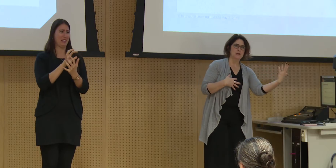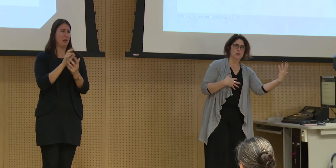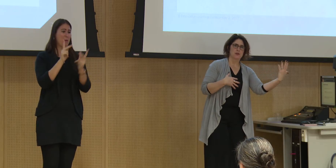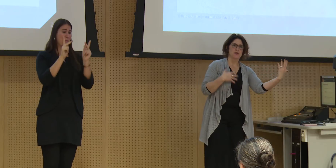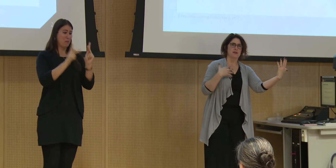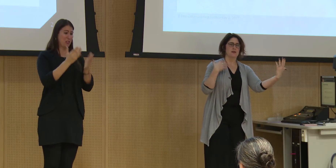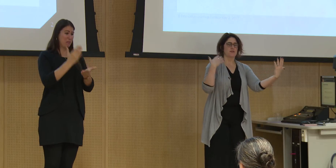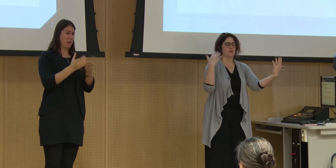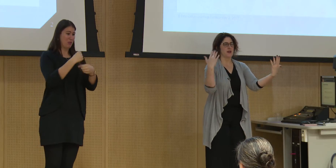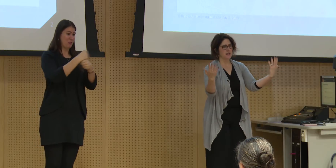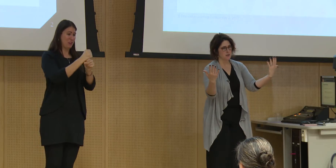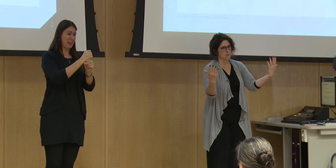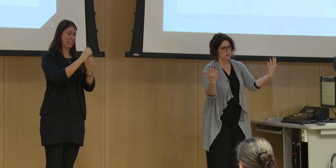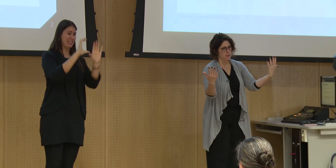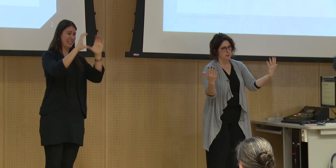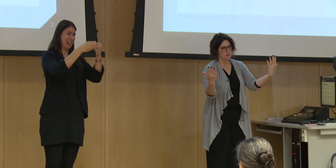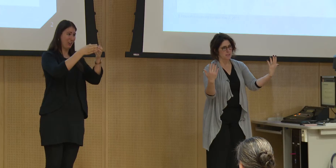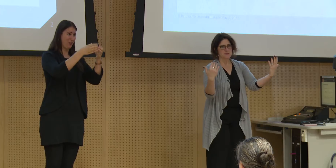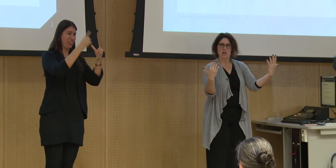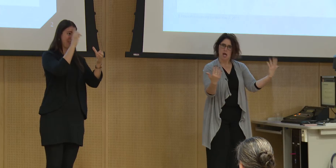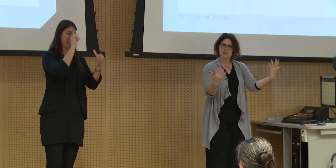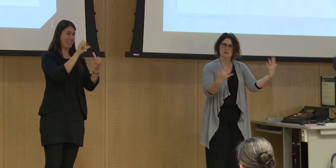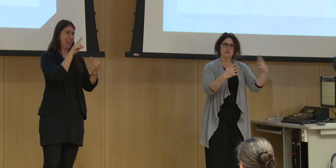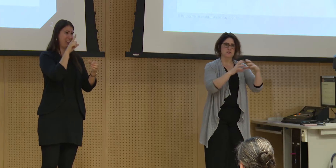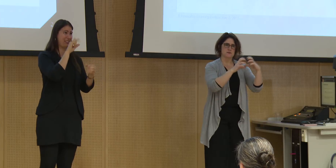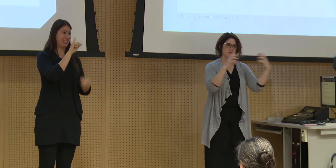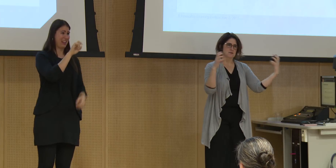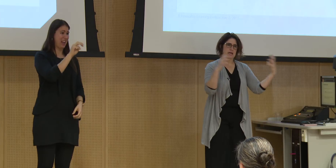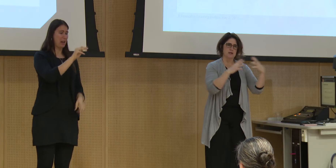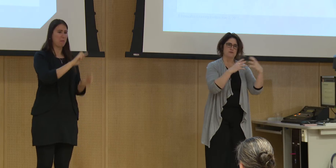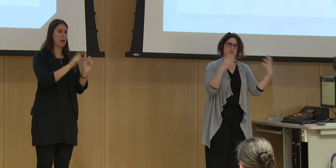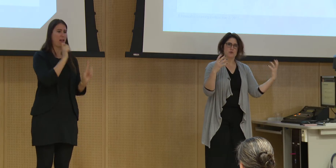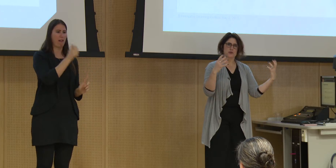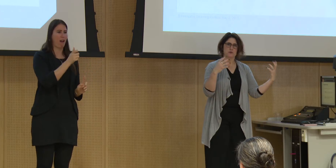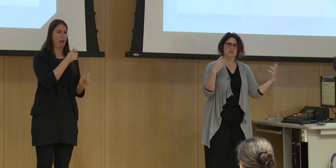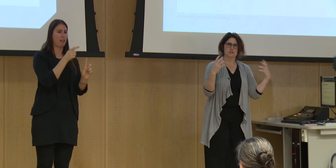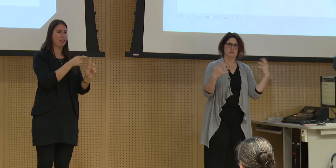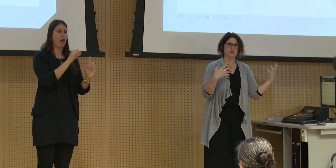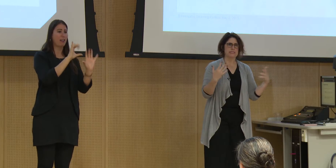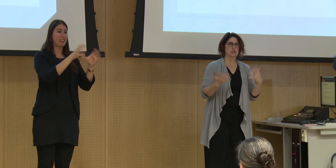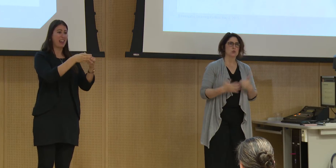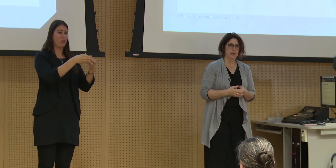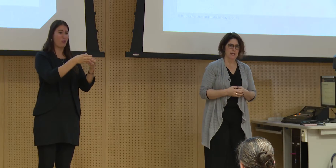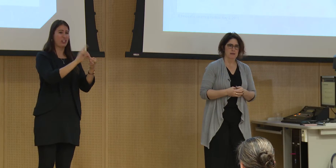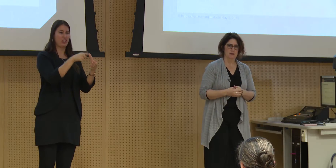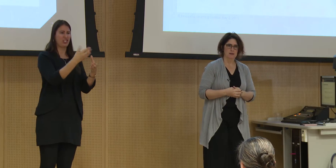thinking it's the item, but it's not. It's just this kind of folder which isn't really doing anything.